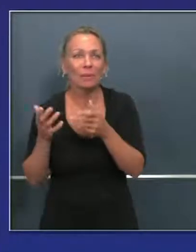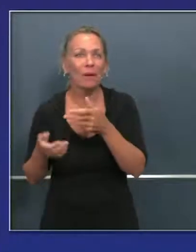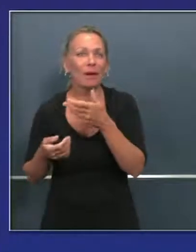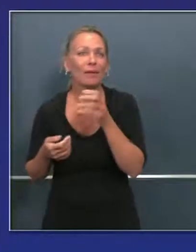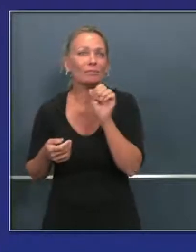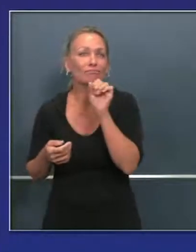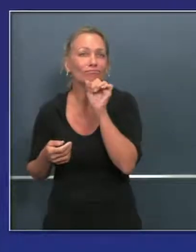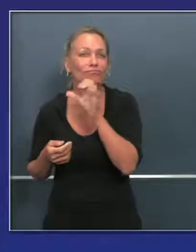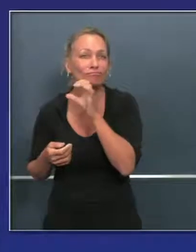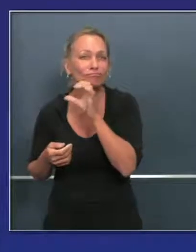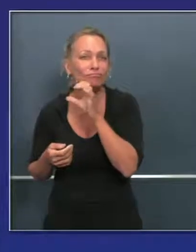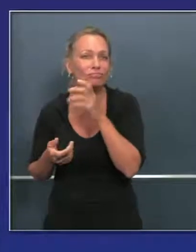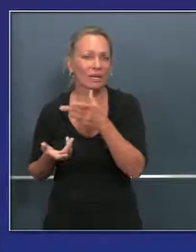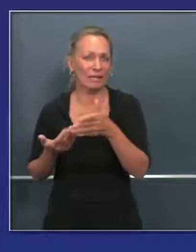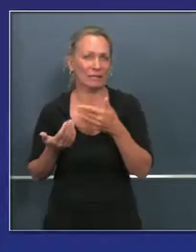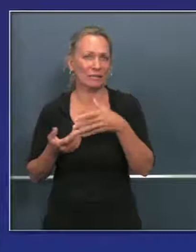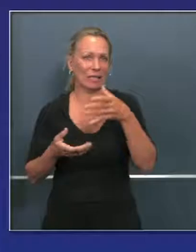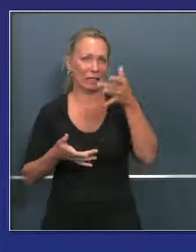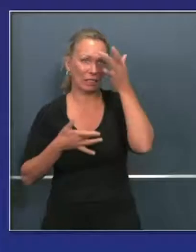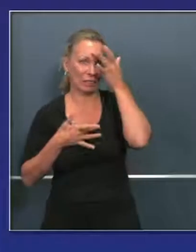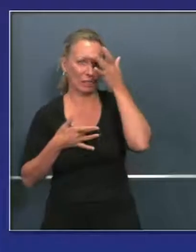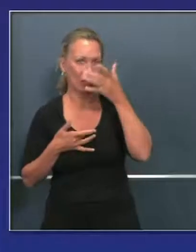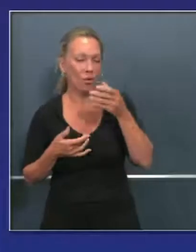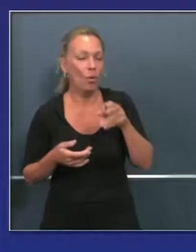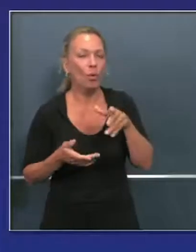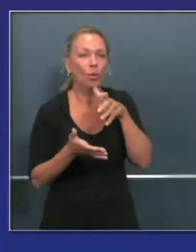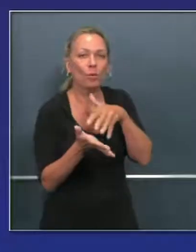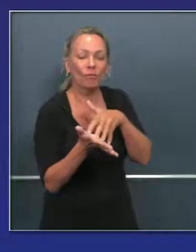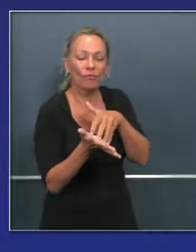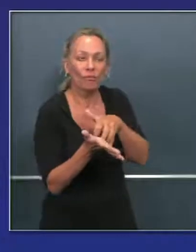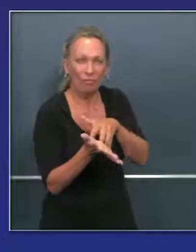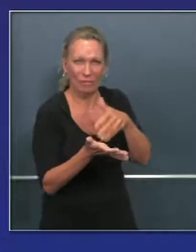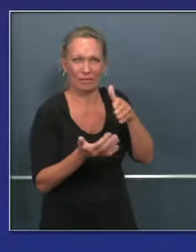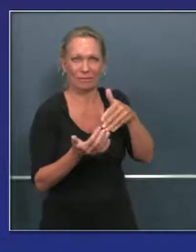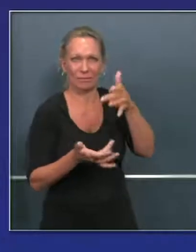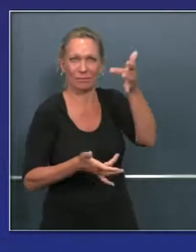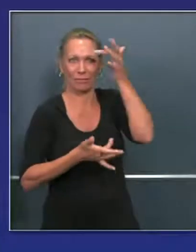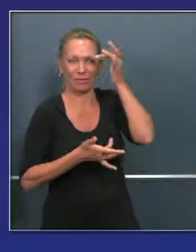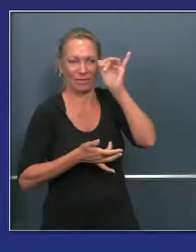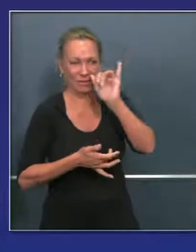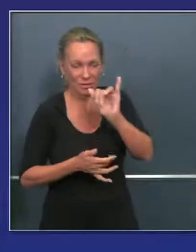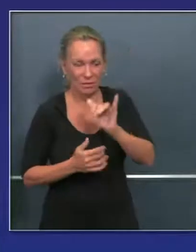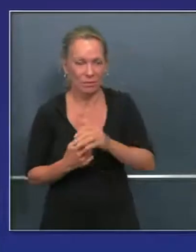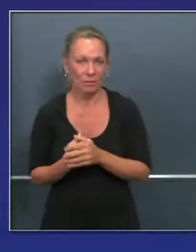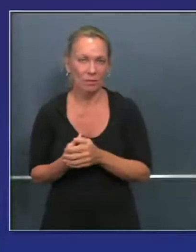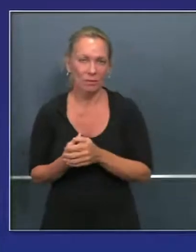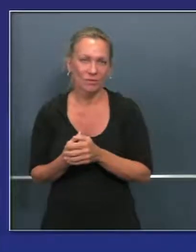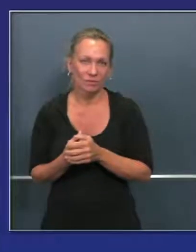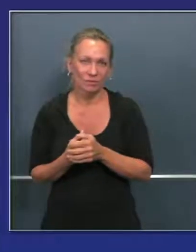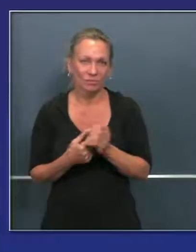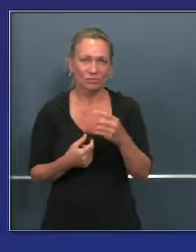weekend right closing a specific sector looking at what sort of additional technical assistance